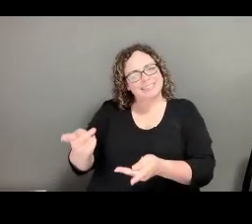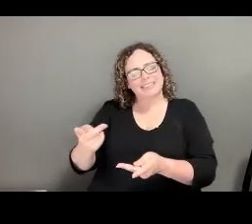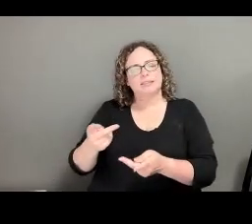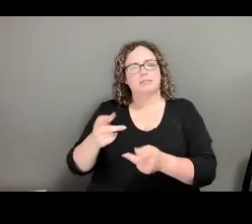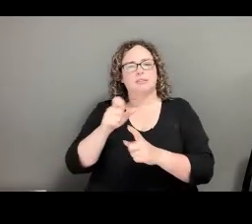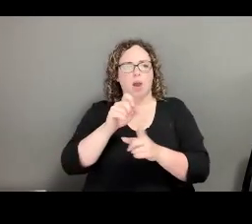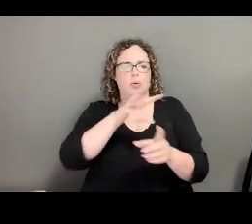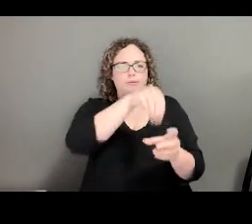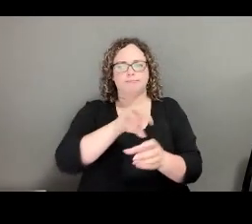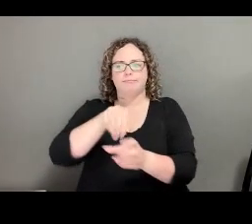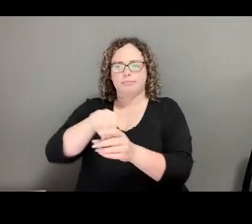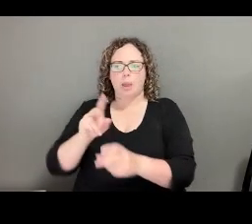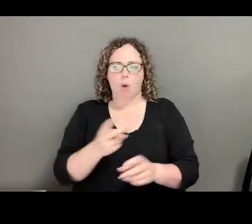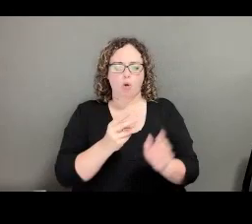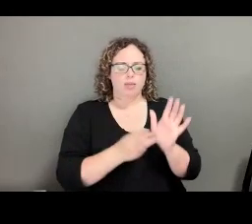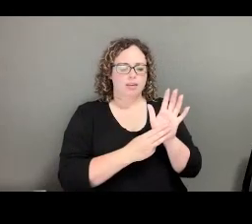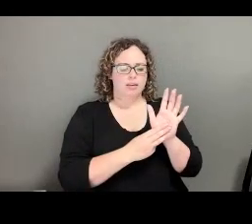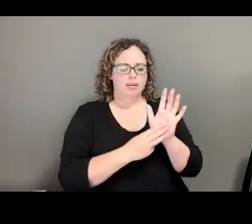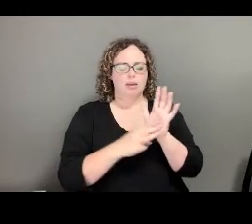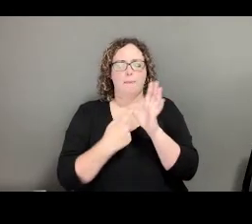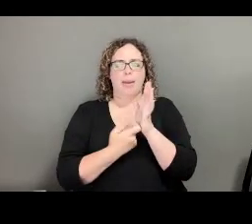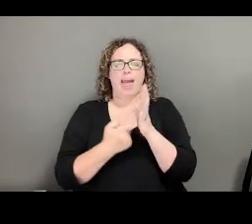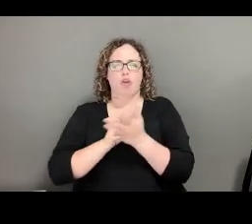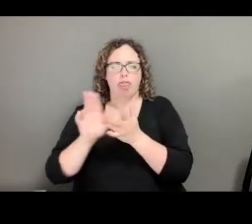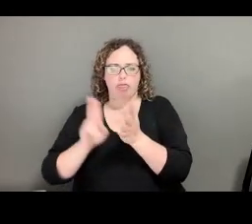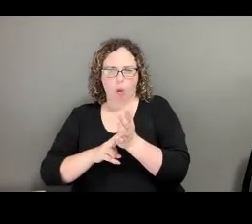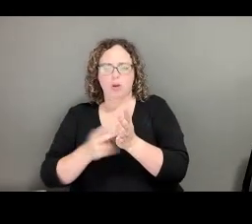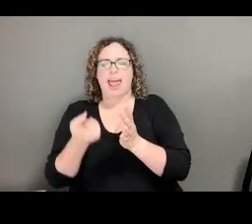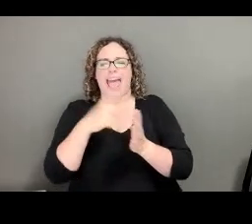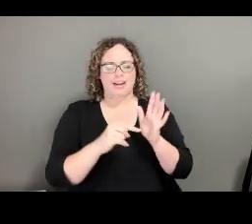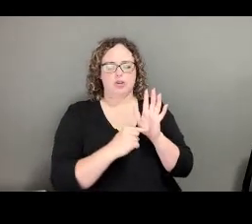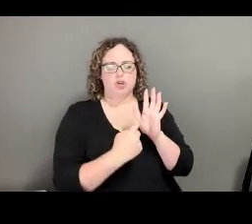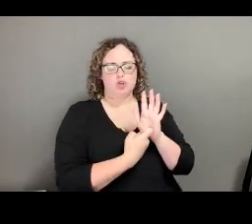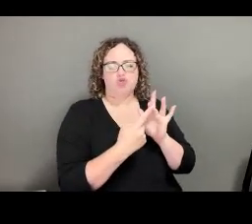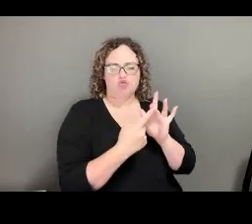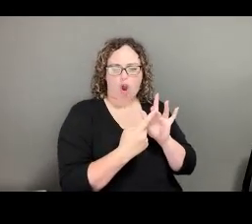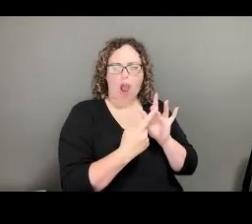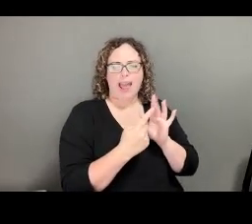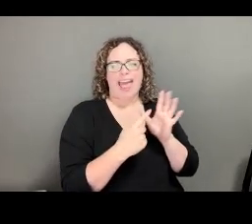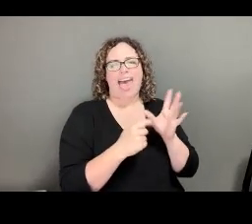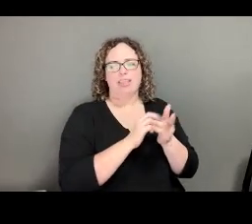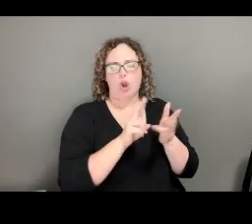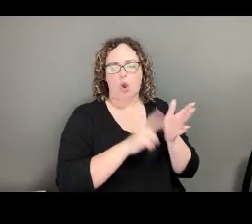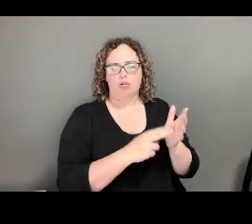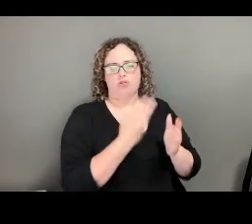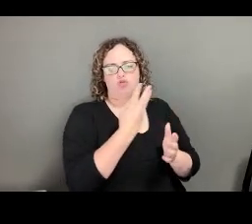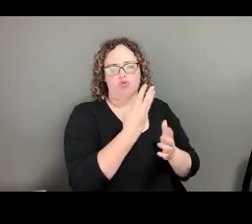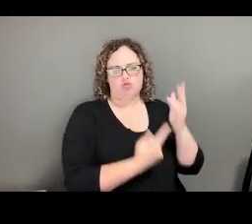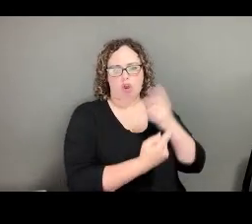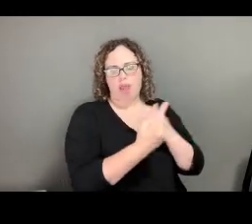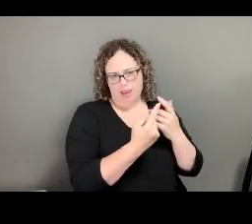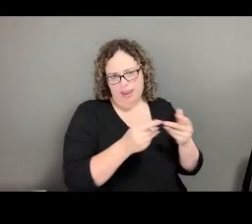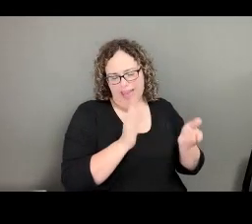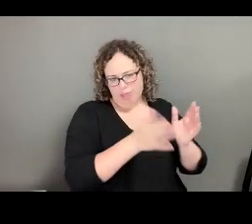So my last words about, Christmas Island and sorry, I haven't been timing myself, so I've got no idea where I'm up today,